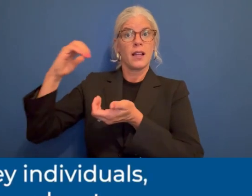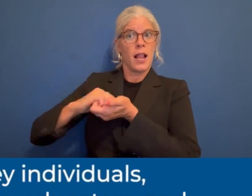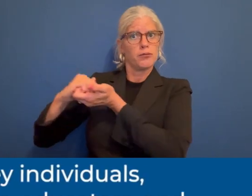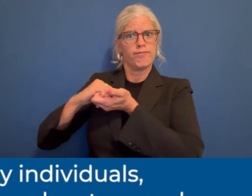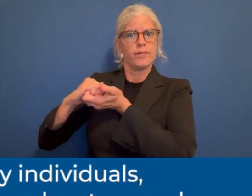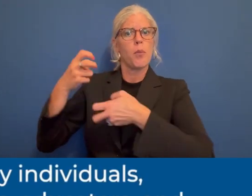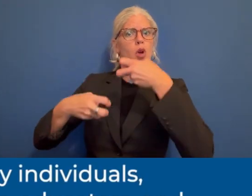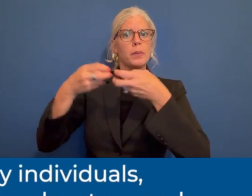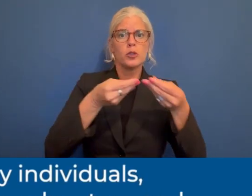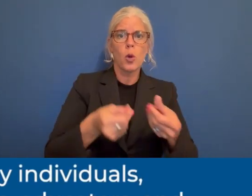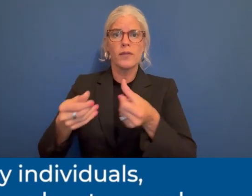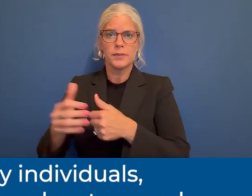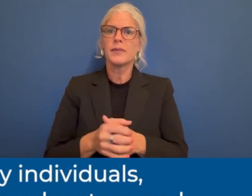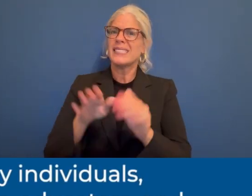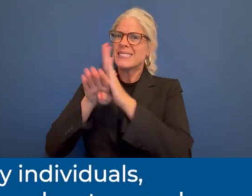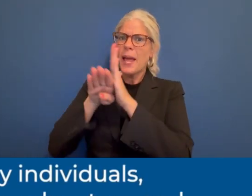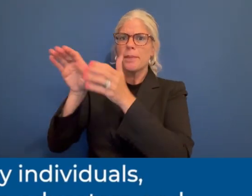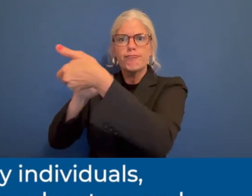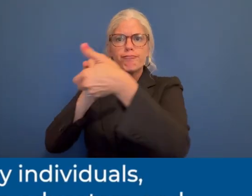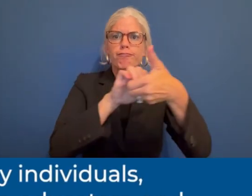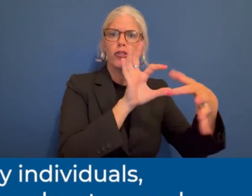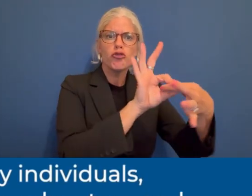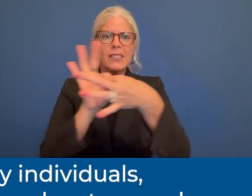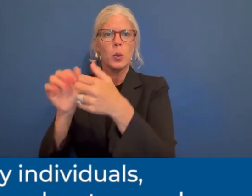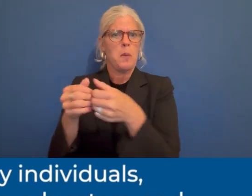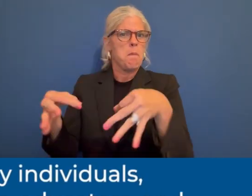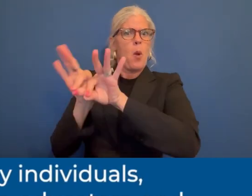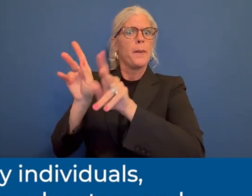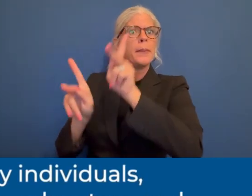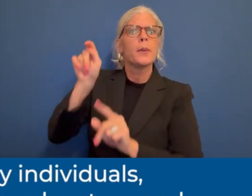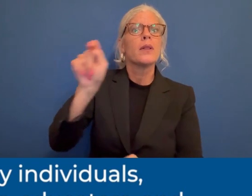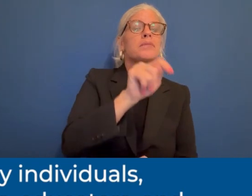Collaborative problem solving. Develop collaborative relationships with key individuals